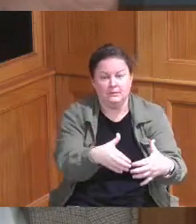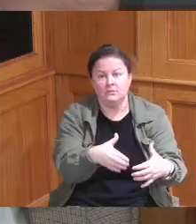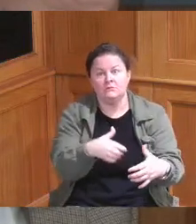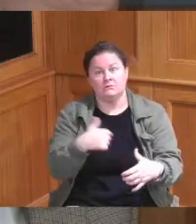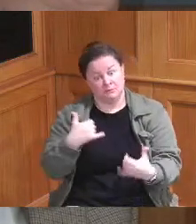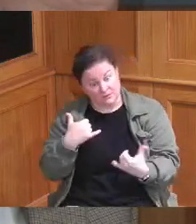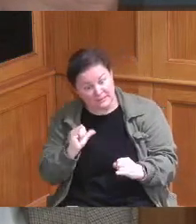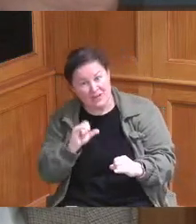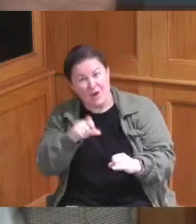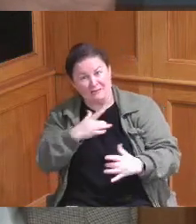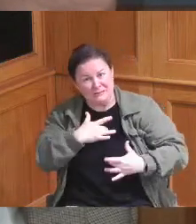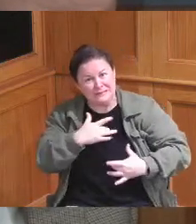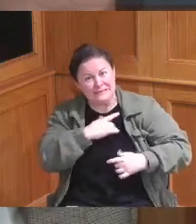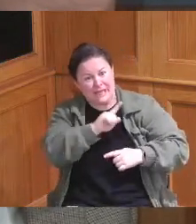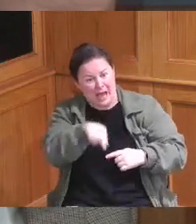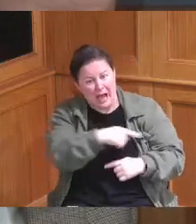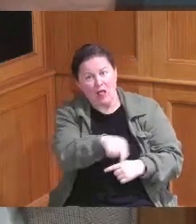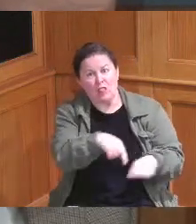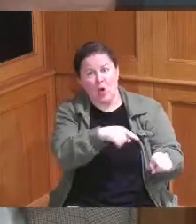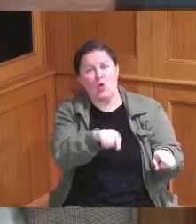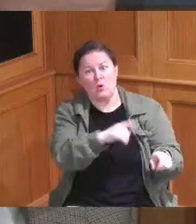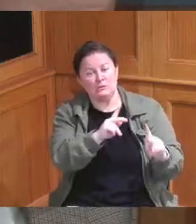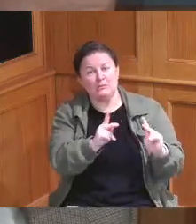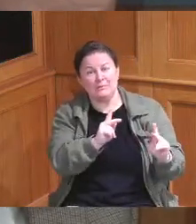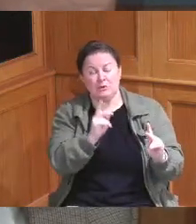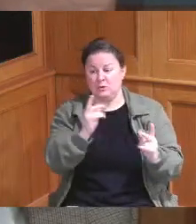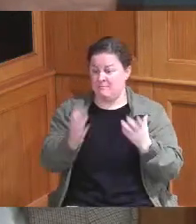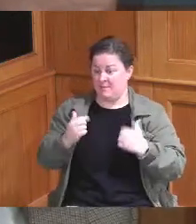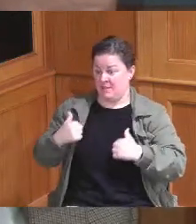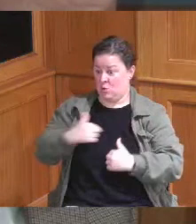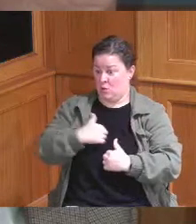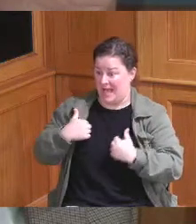worried about if we find that we you know we've got Covid or some of you know has Covid trying